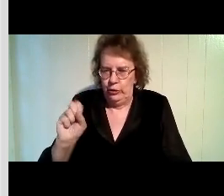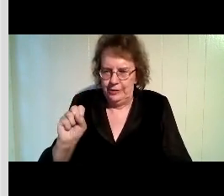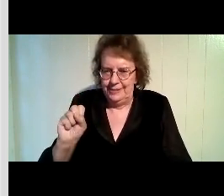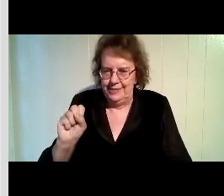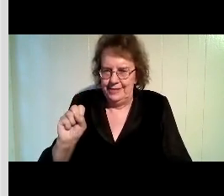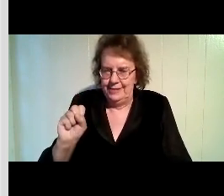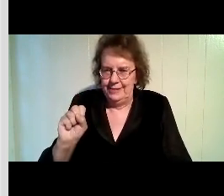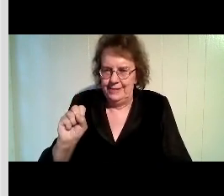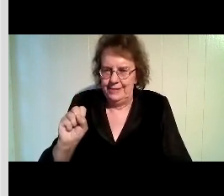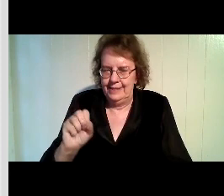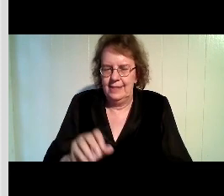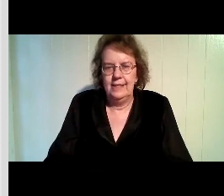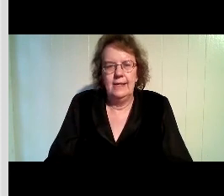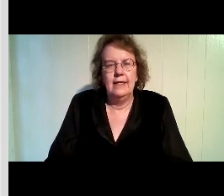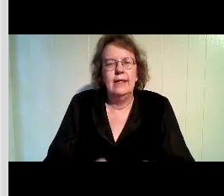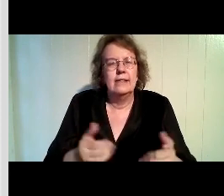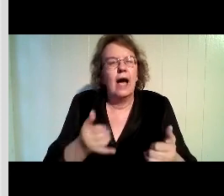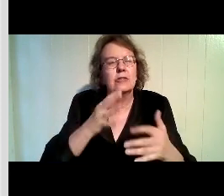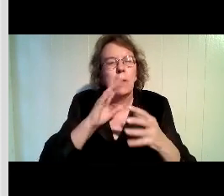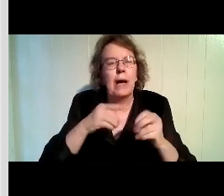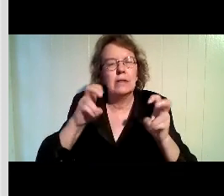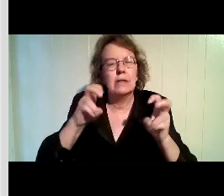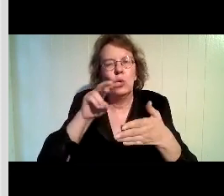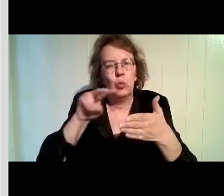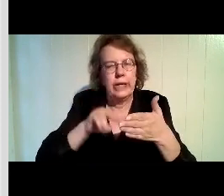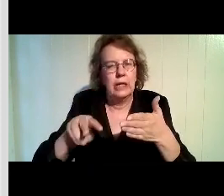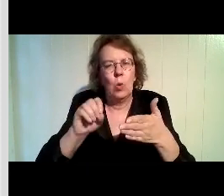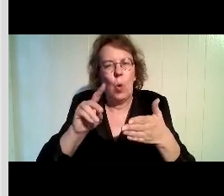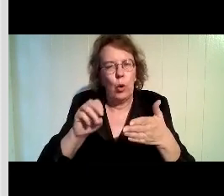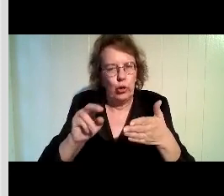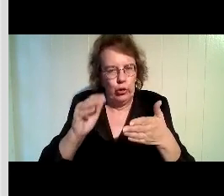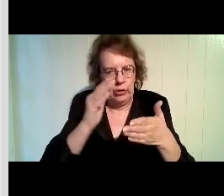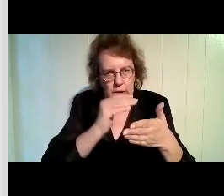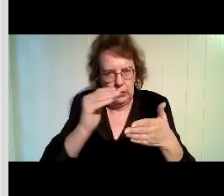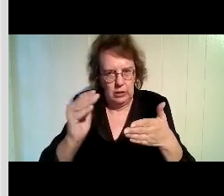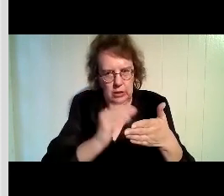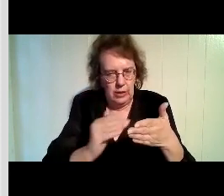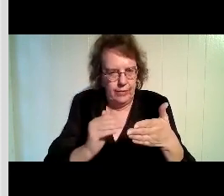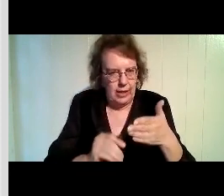Now, Speaking of breeding order, that is something that can come up pretty often in power points.